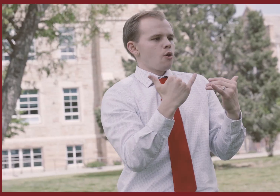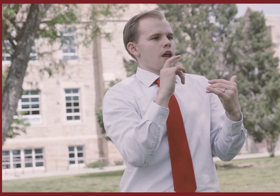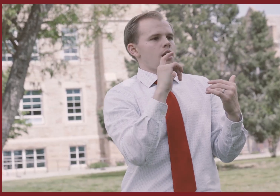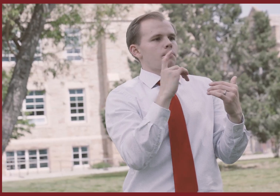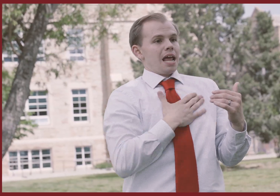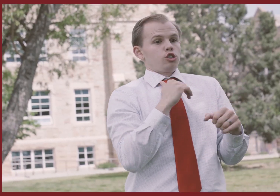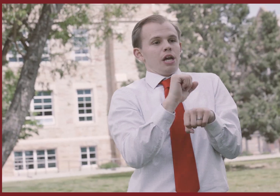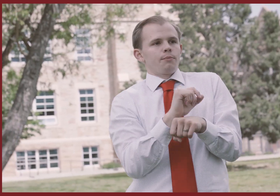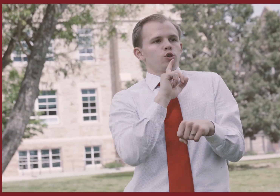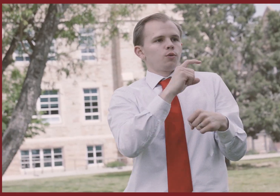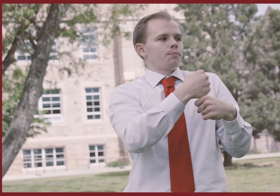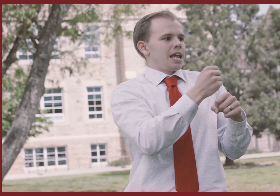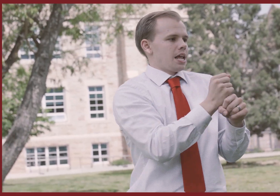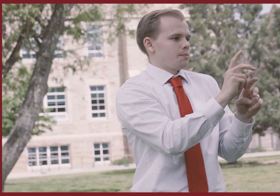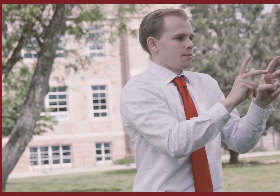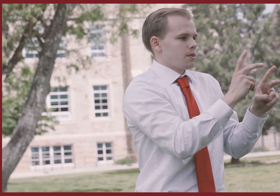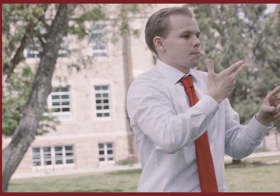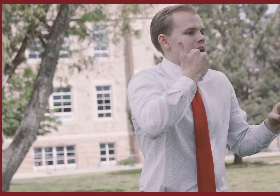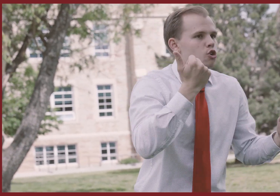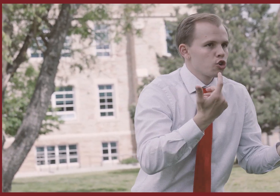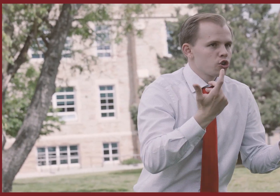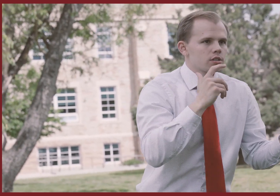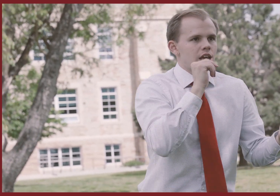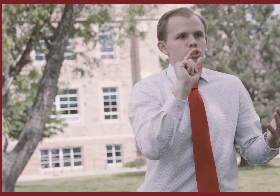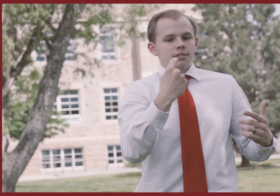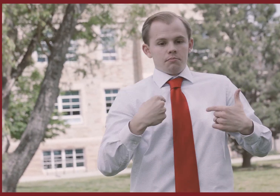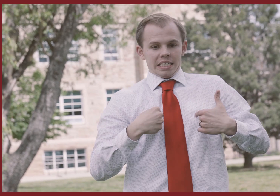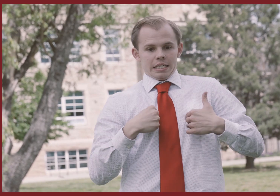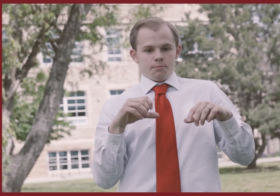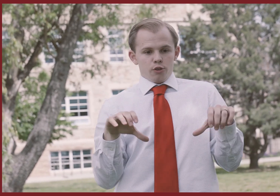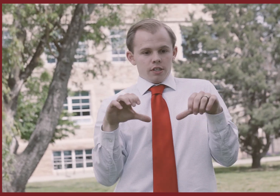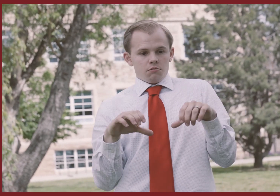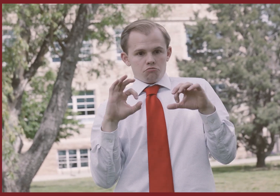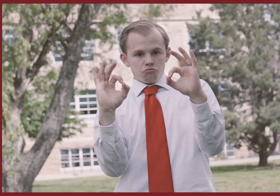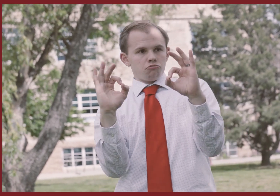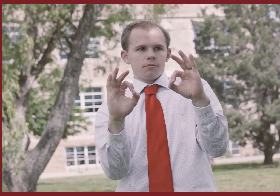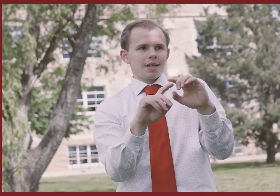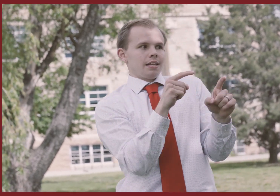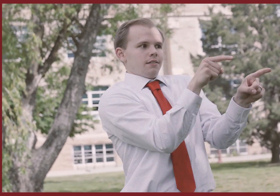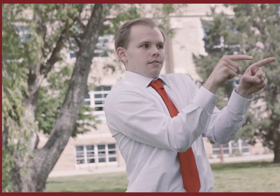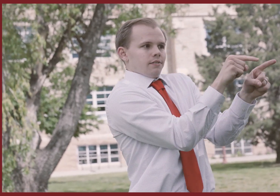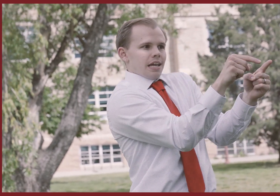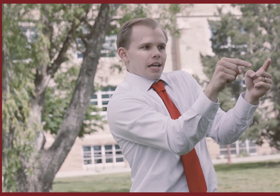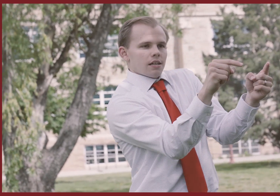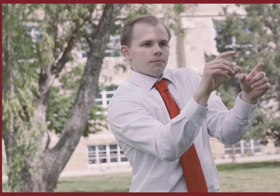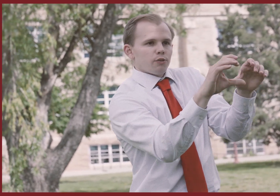Now, you know, it's my job to make people better, not just my own performance, you know, making